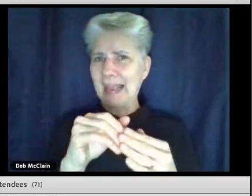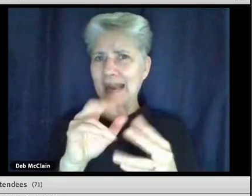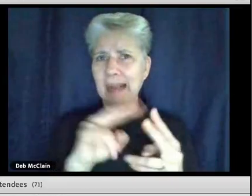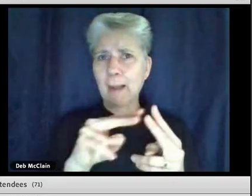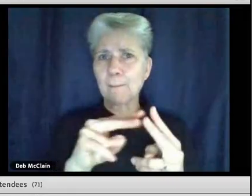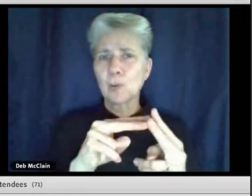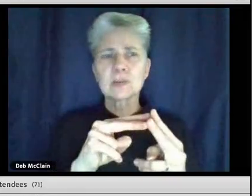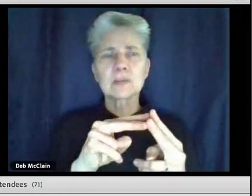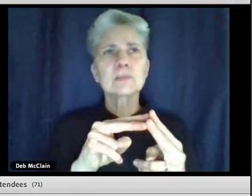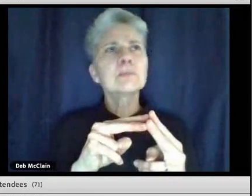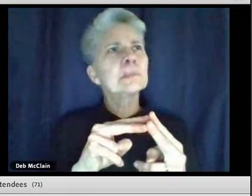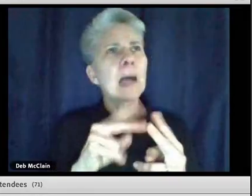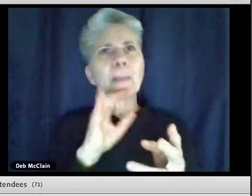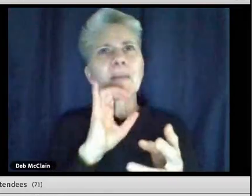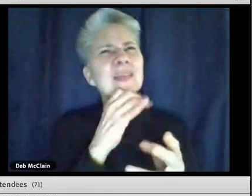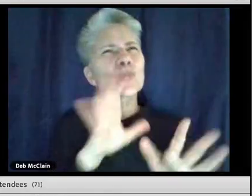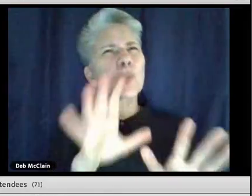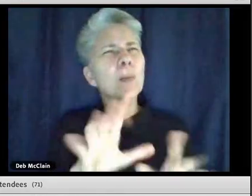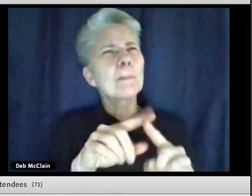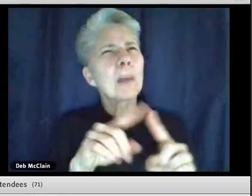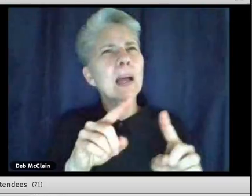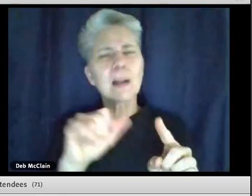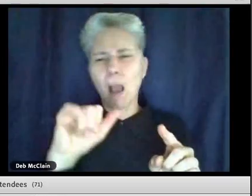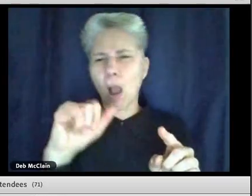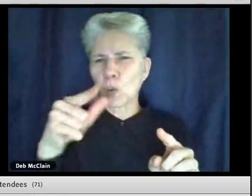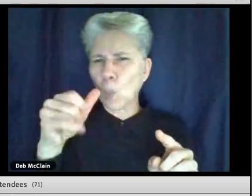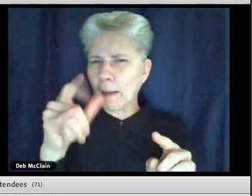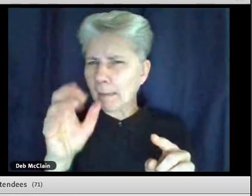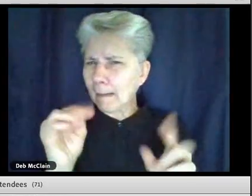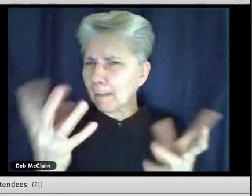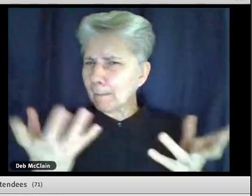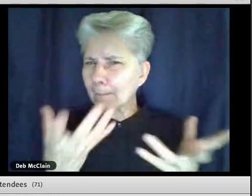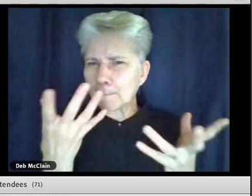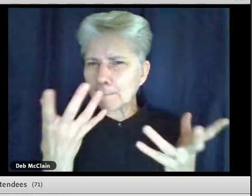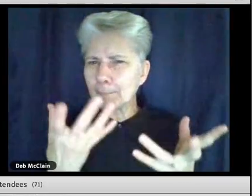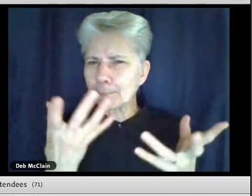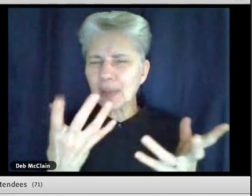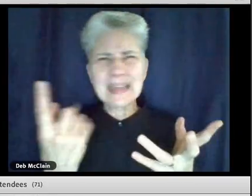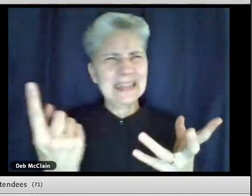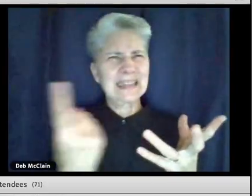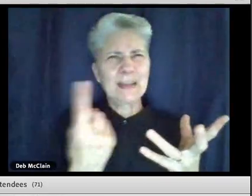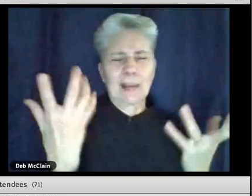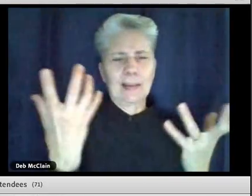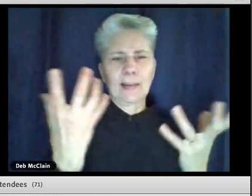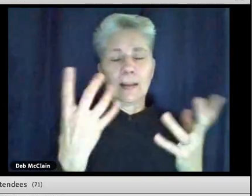where there was an ingredient in a couple's aquarium. I may have gotten this wrong.